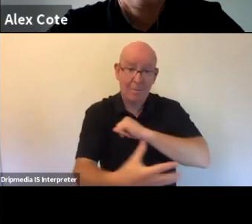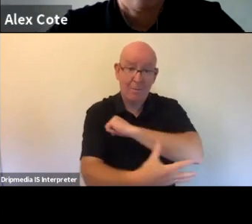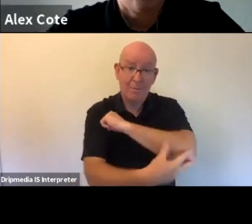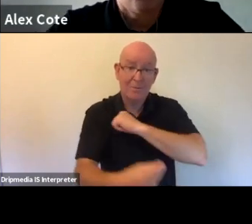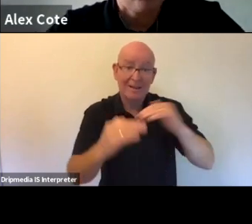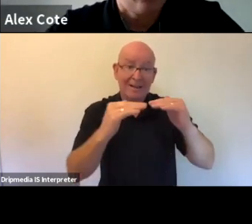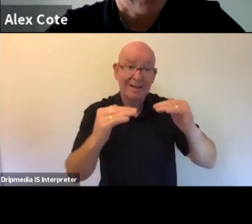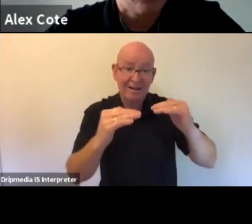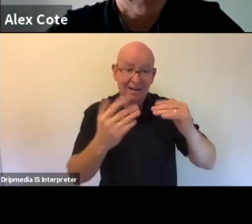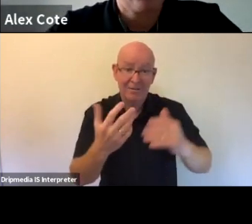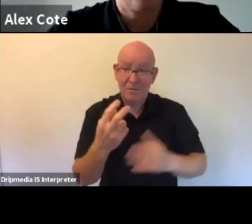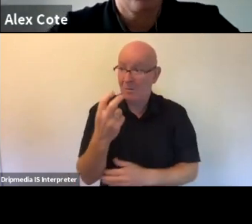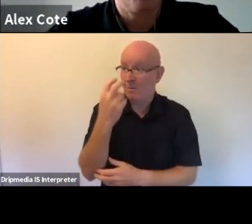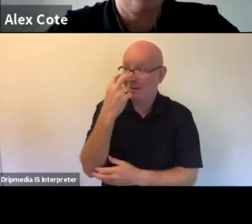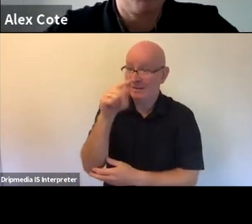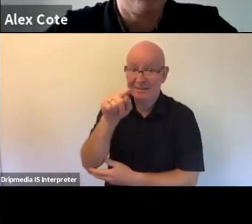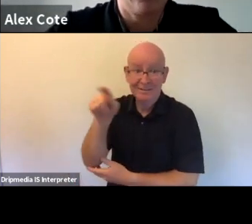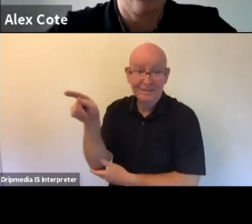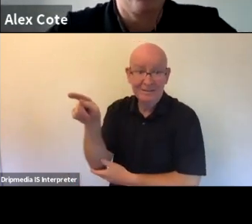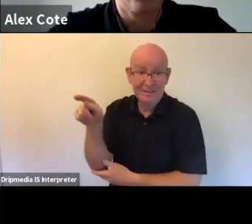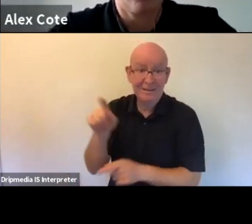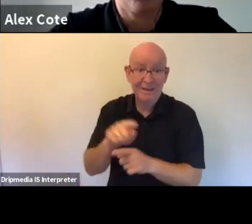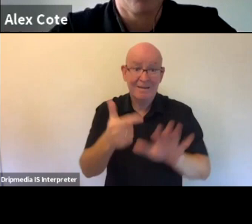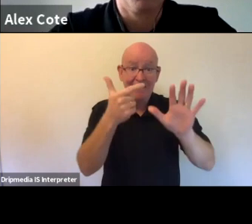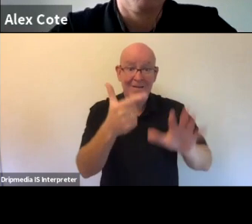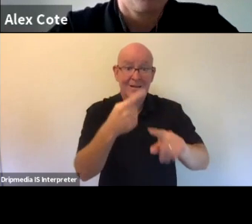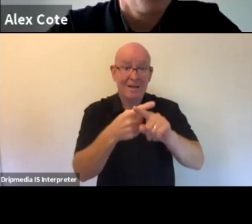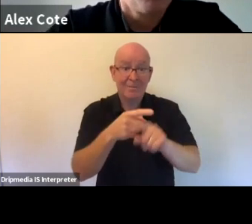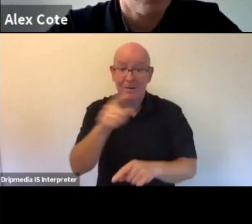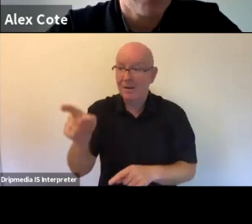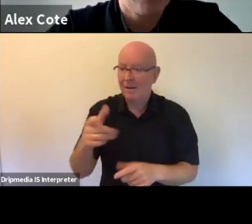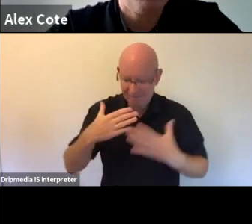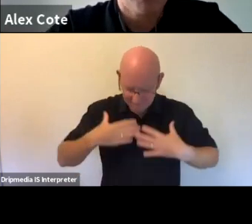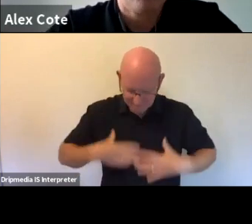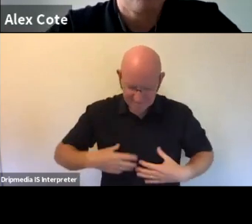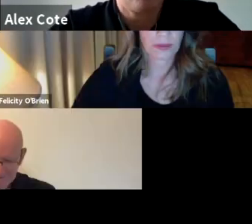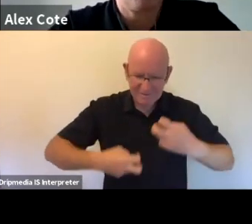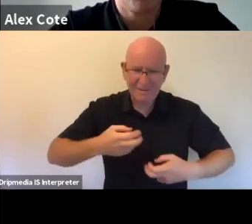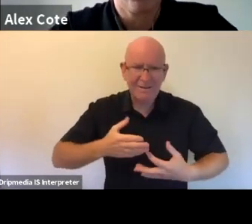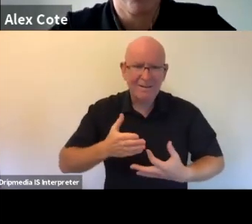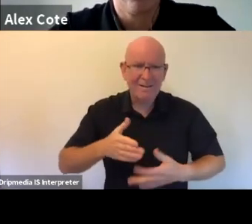So, what do we expect from disability-inclusive social protection? Providing basic income security,